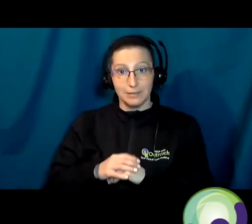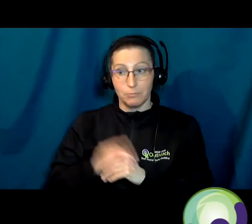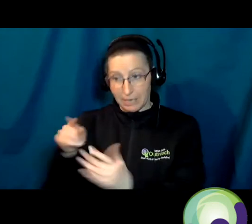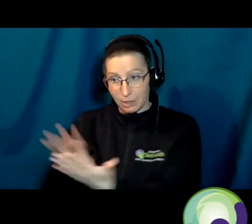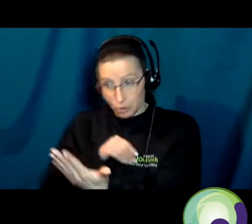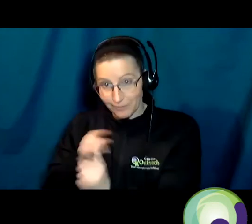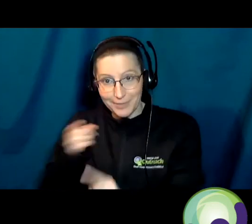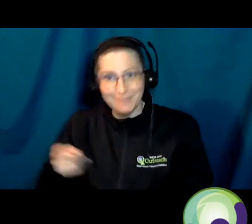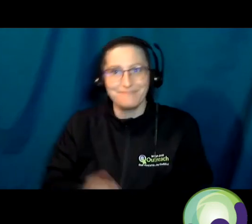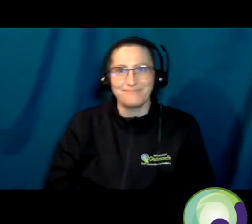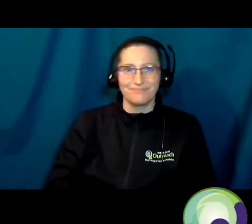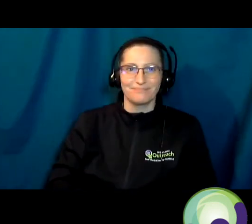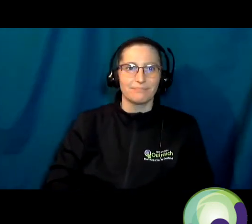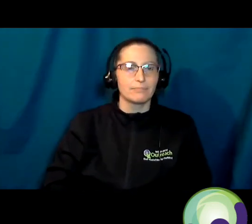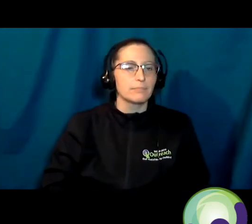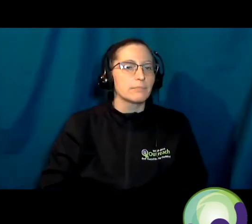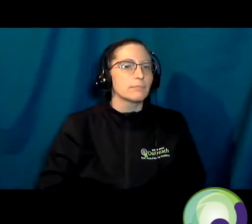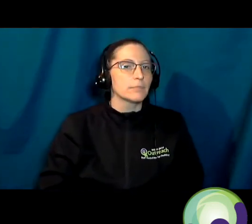Heidi: And so this will I'll kind of go back